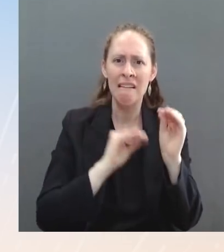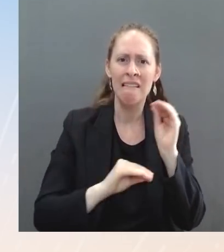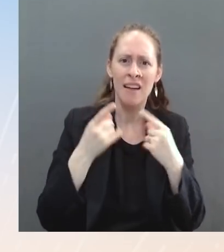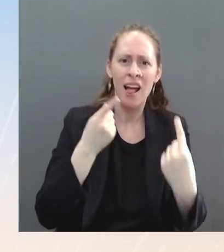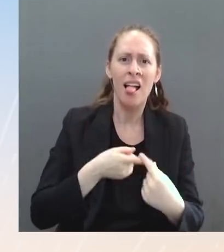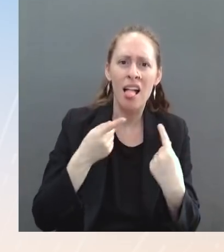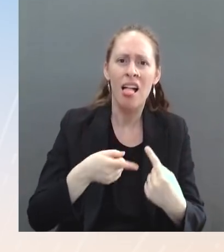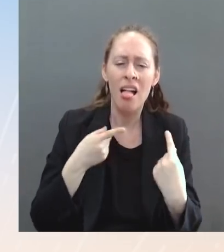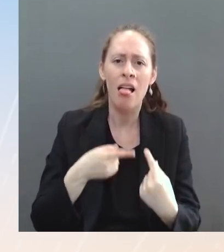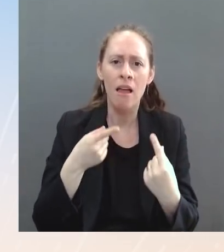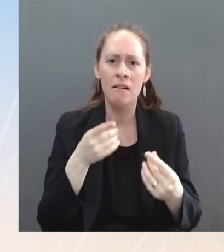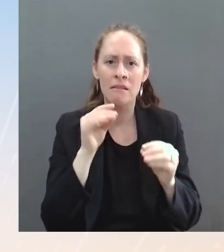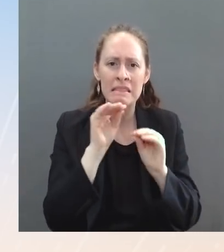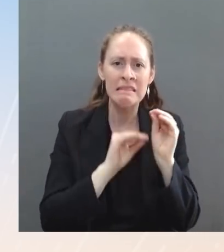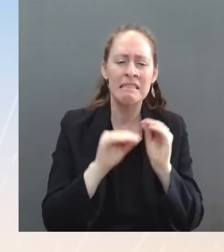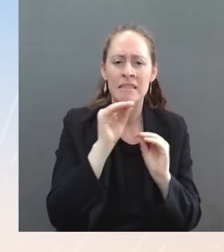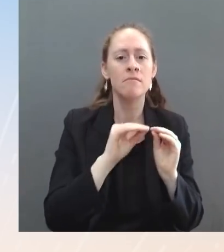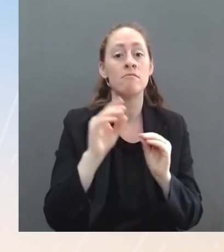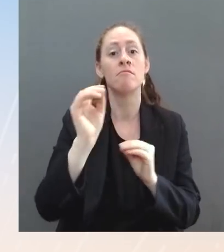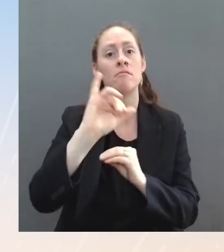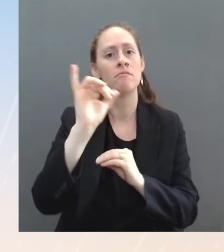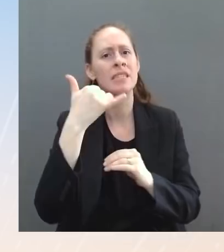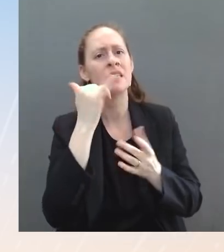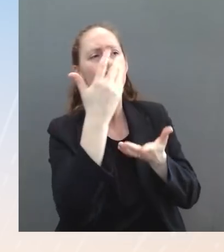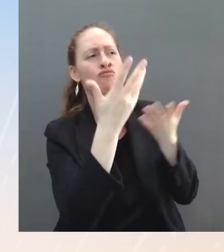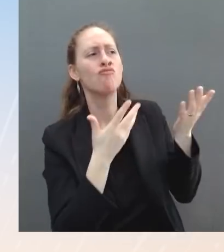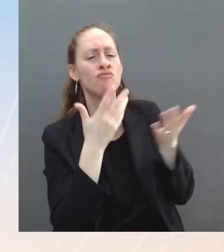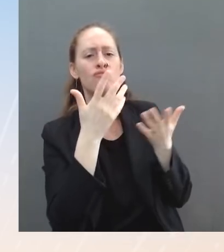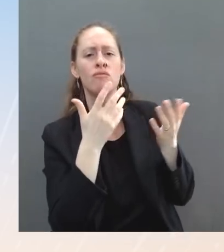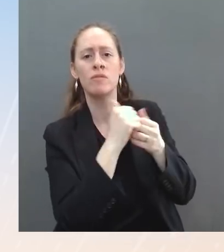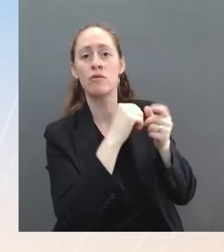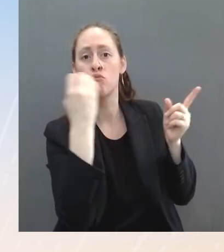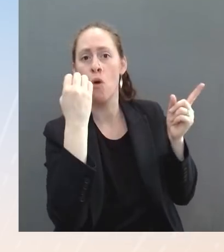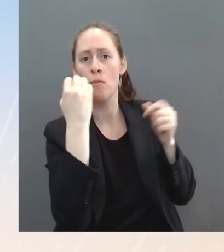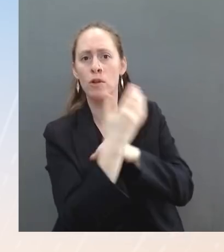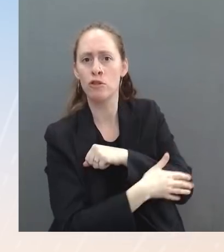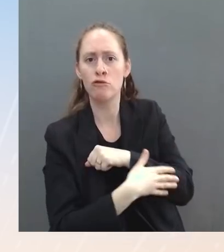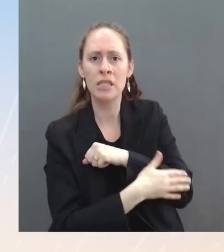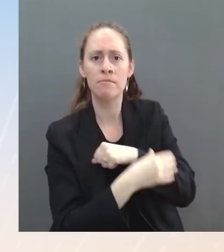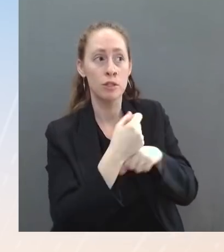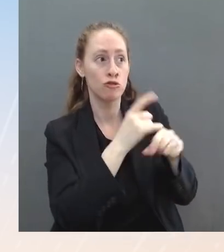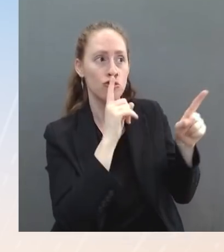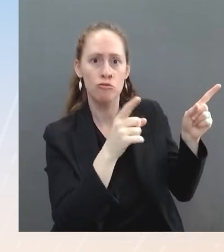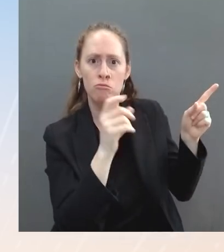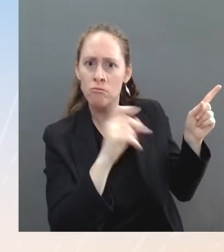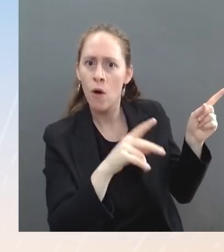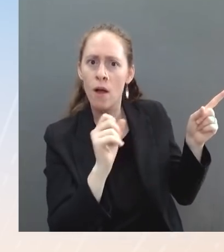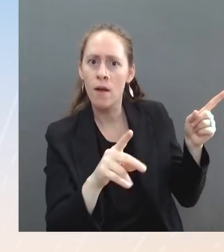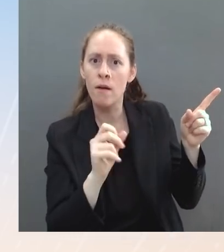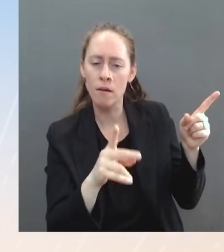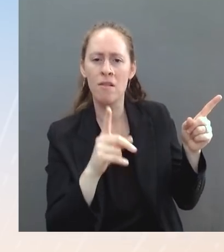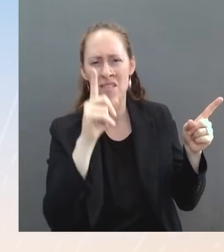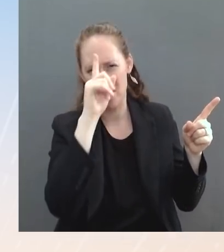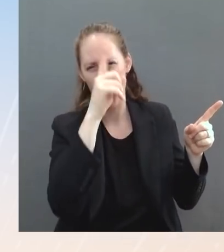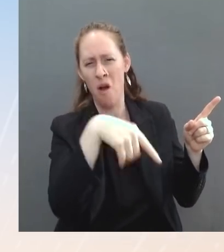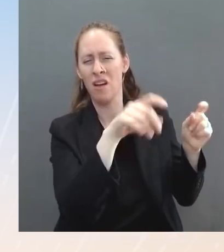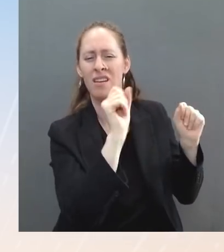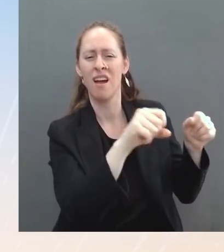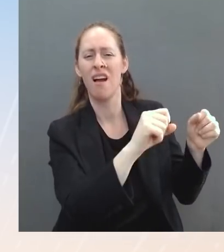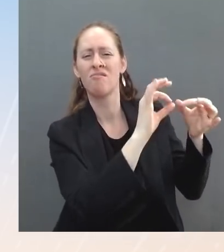to help them reduce their own dependence by reducing demand for fossil energy --